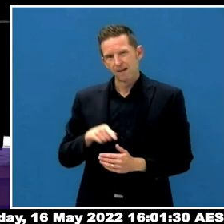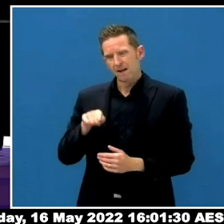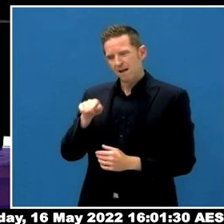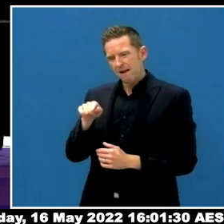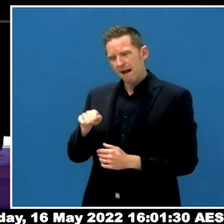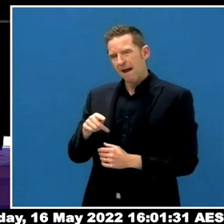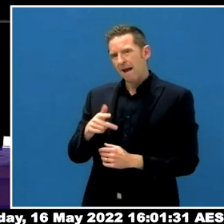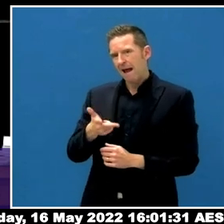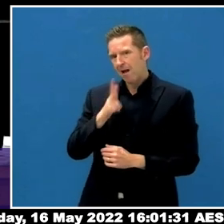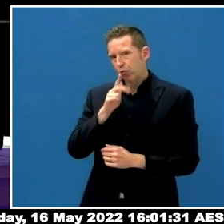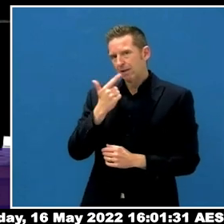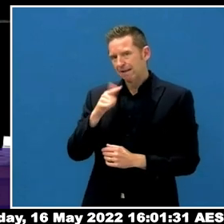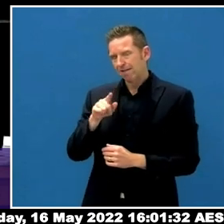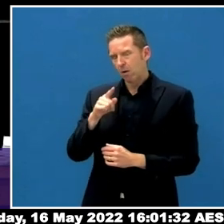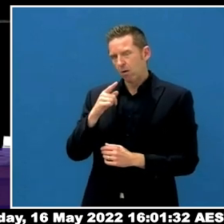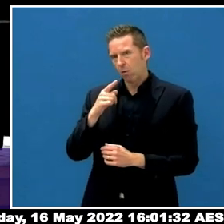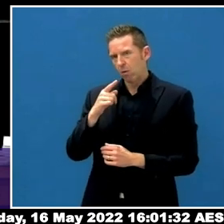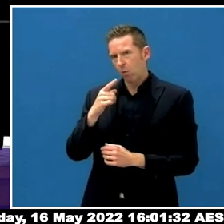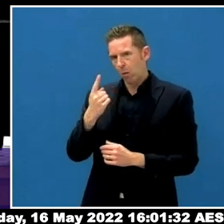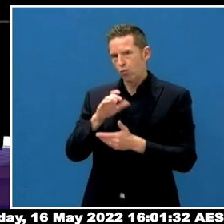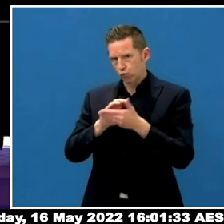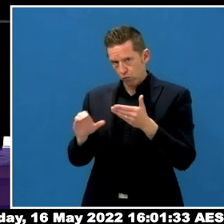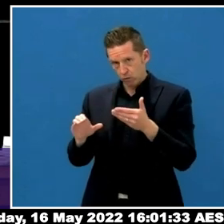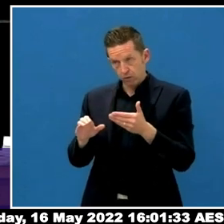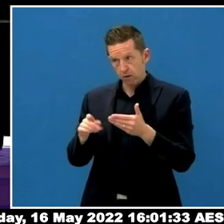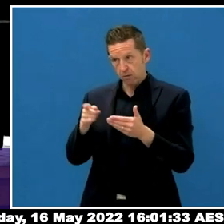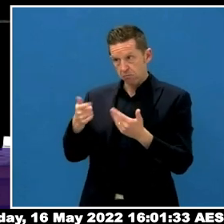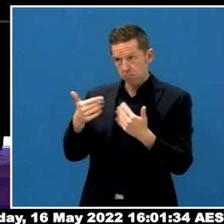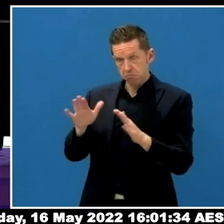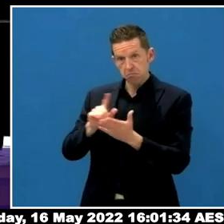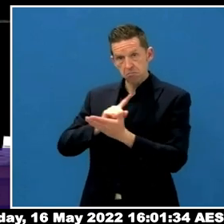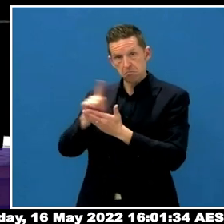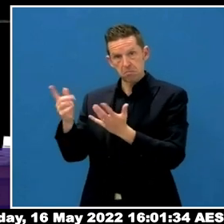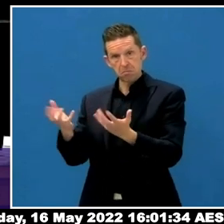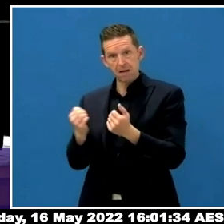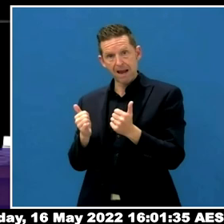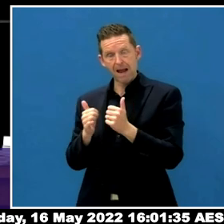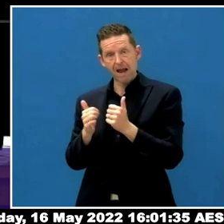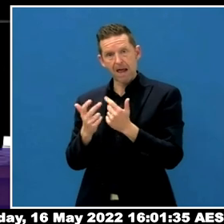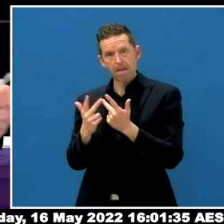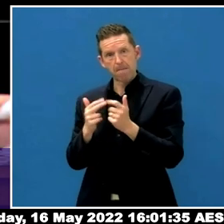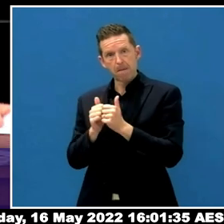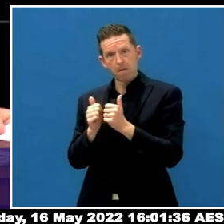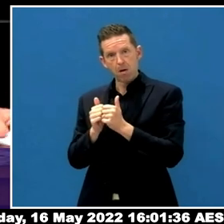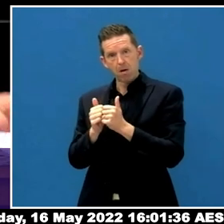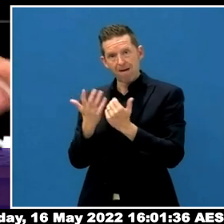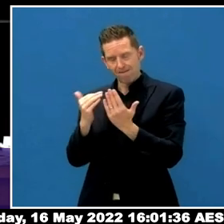you ever provided with another document that itemised the activities? No. MR FOGARTY: Alright.